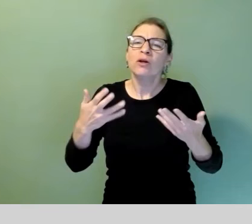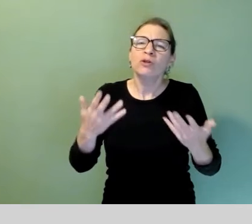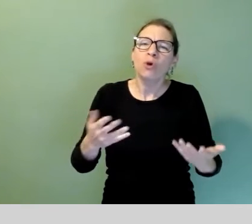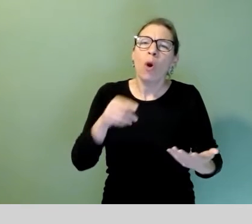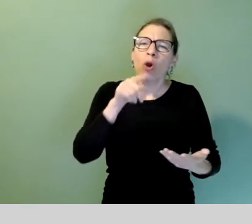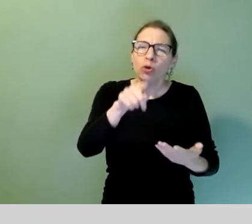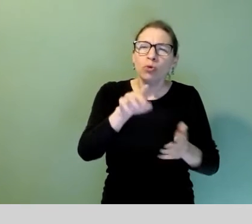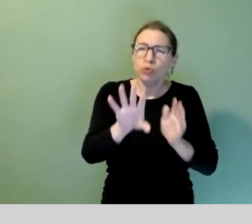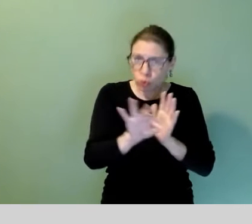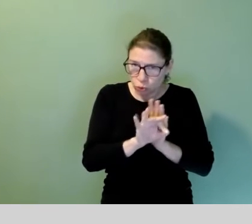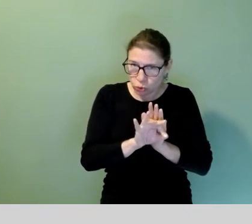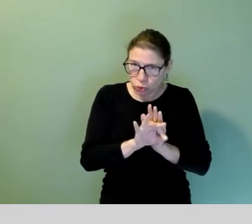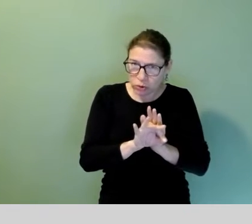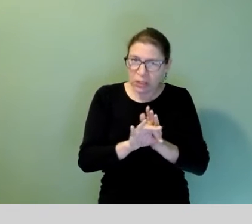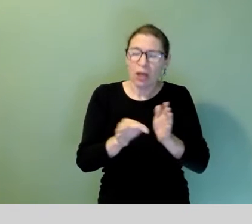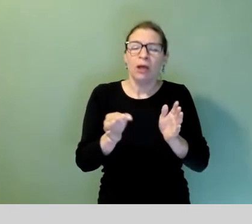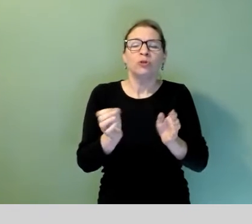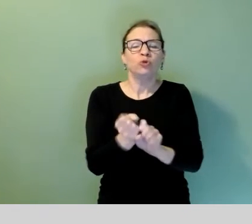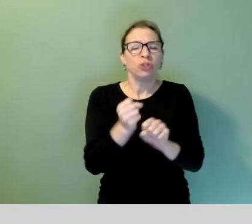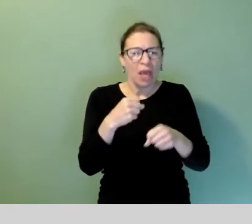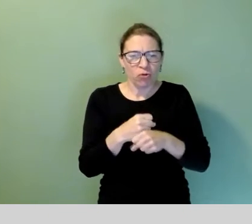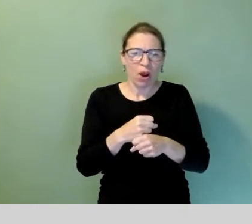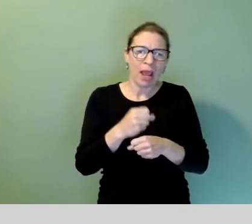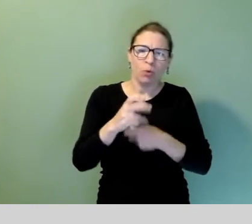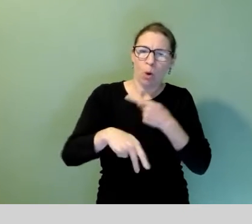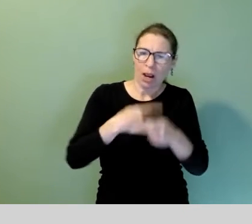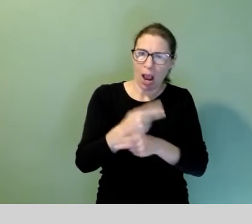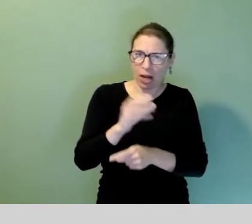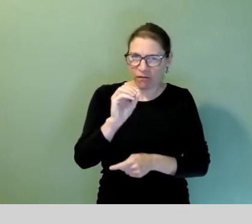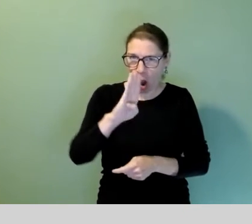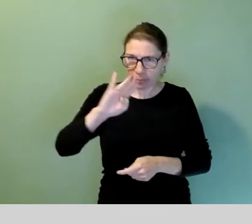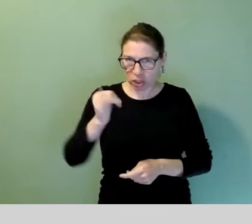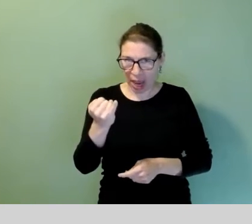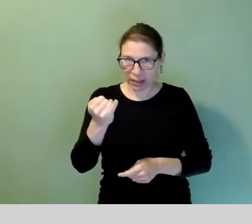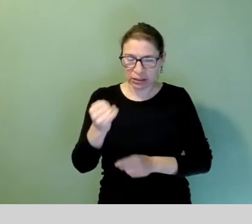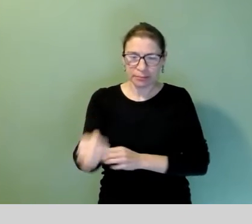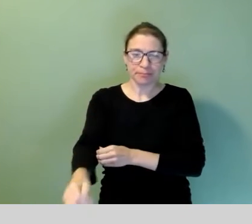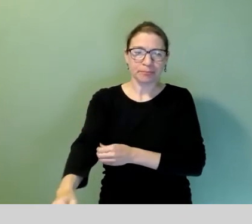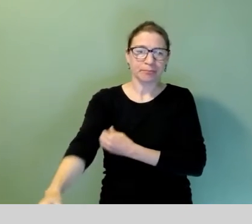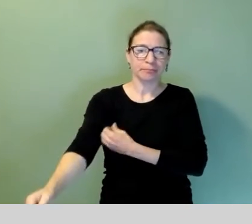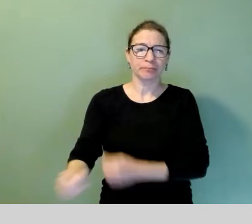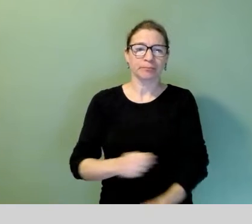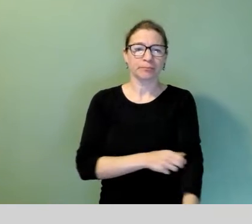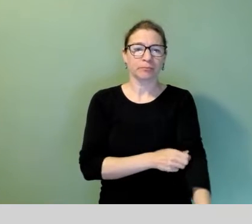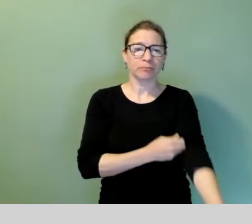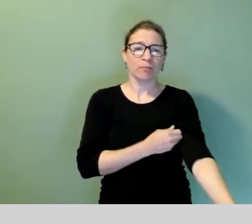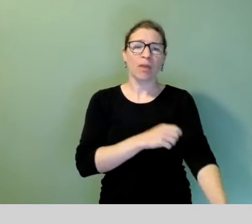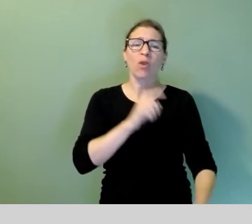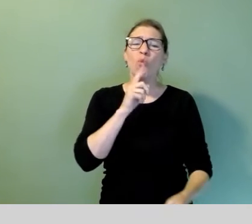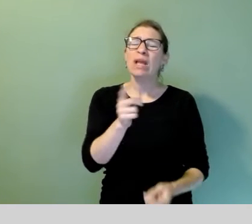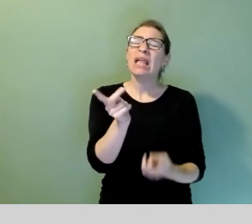between generating an access object or a figure object lingo, they're roughly equivalent.